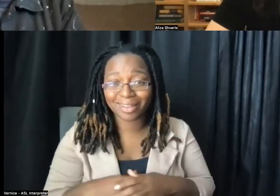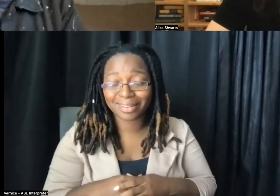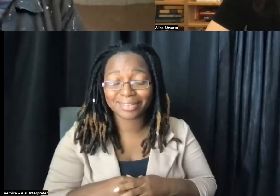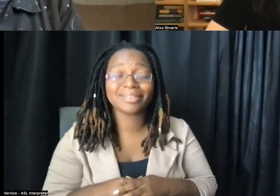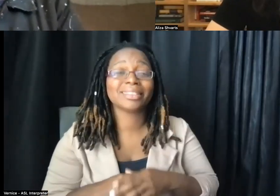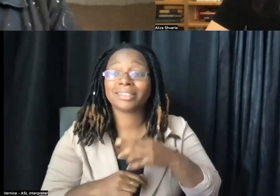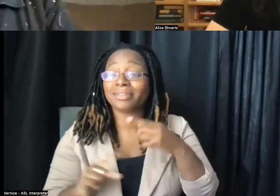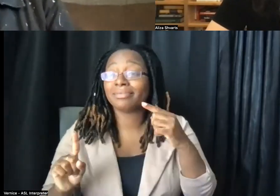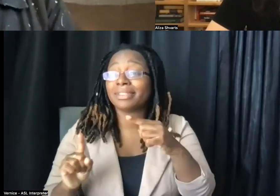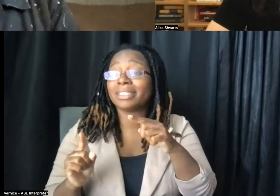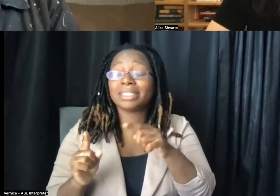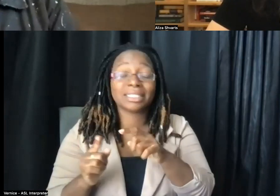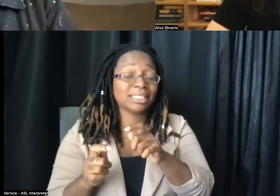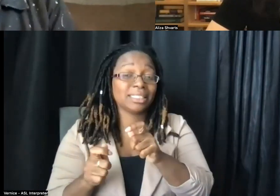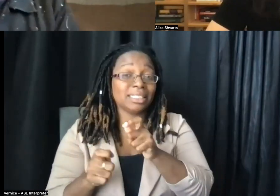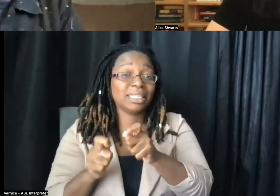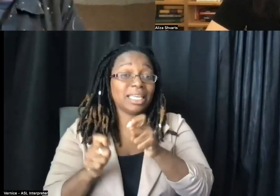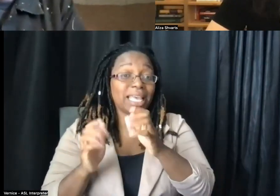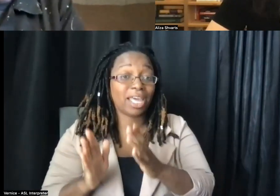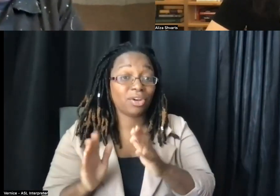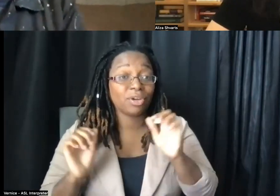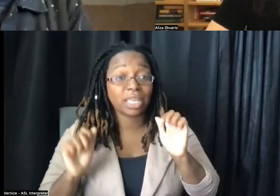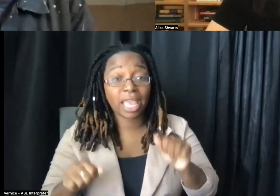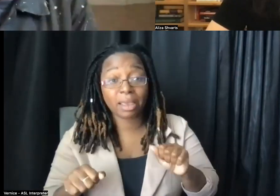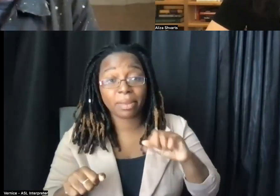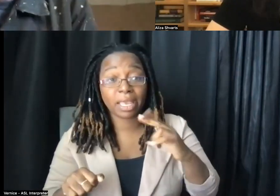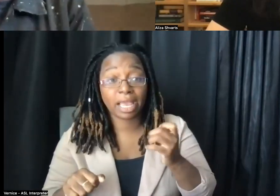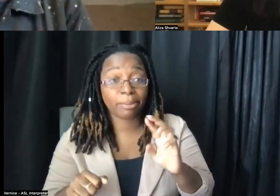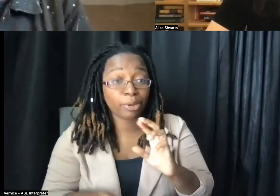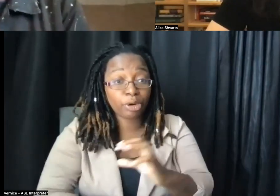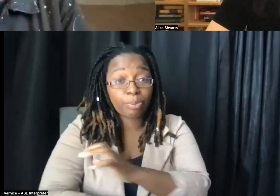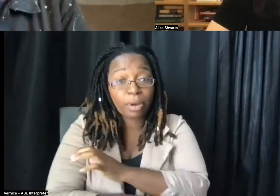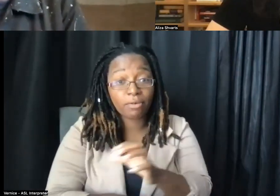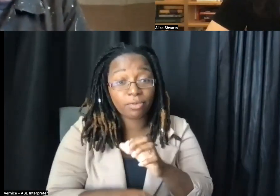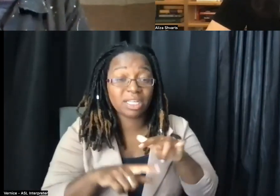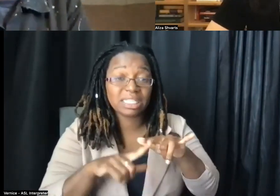right? An editor can both be super hyper powerful